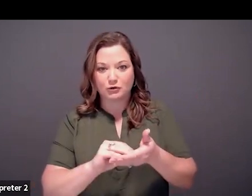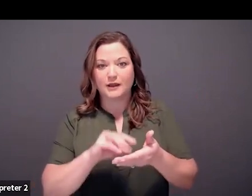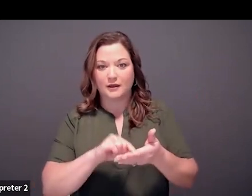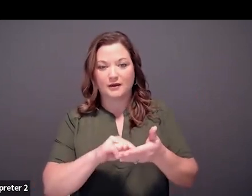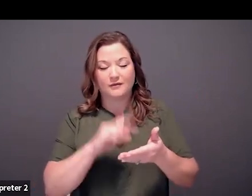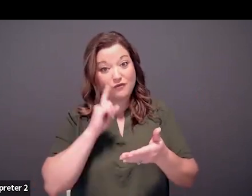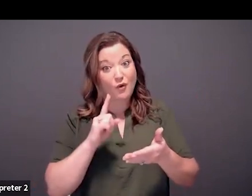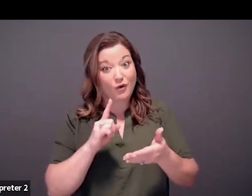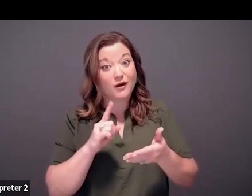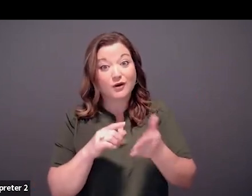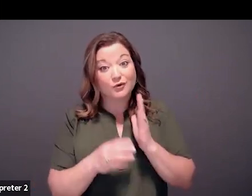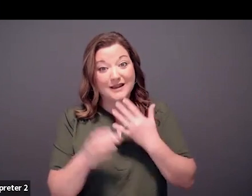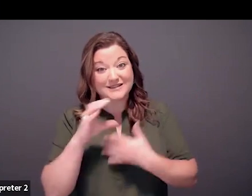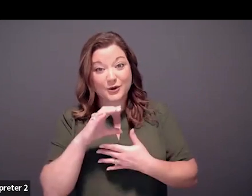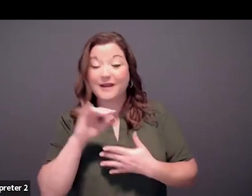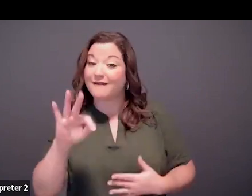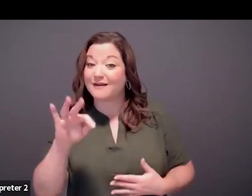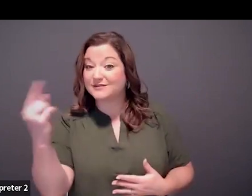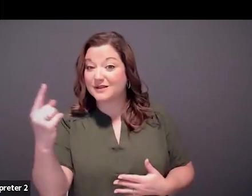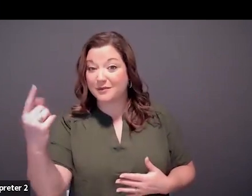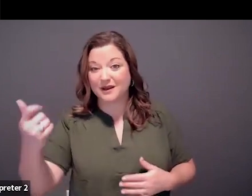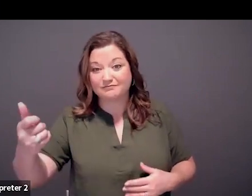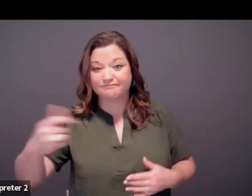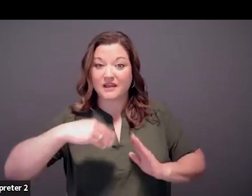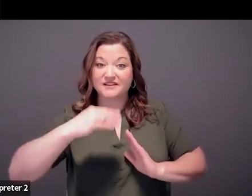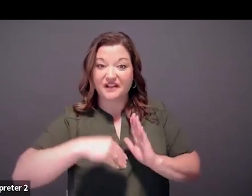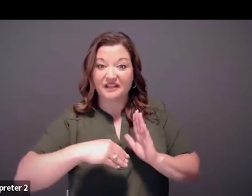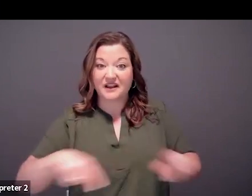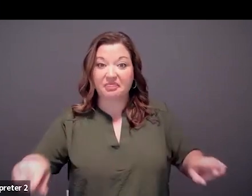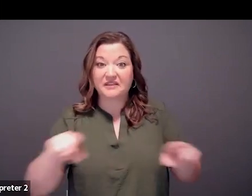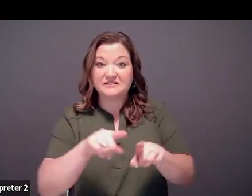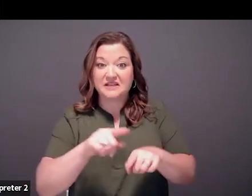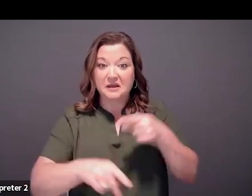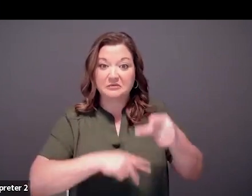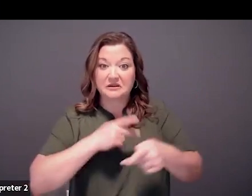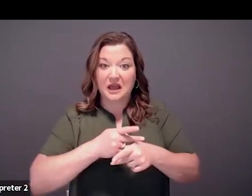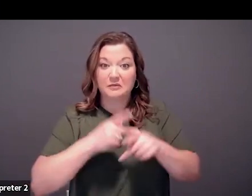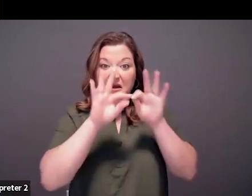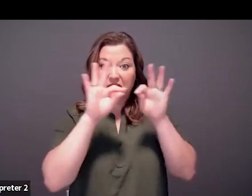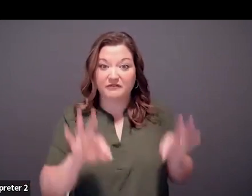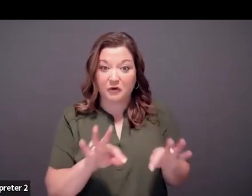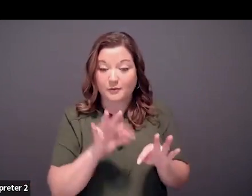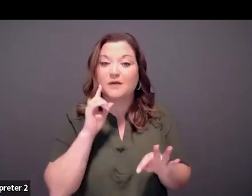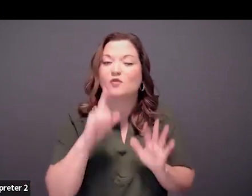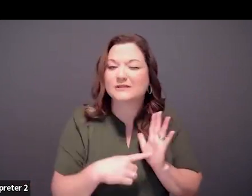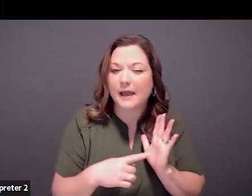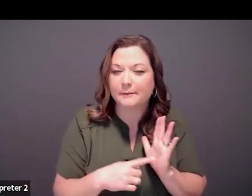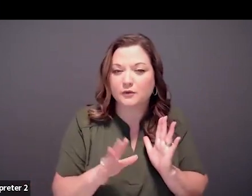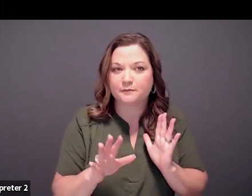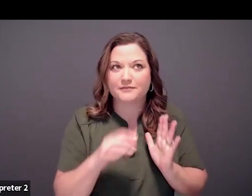If someone is filling out the same type of form, for example, not just a regular contact form,